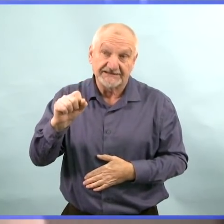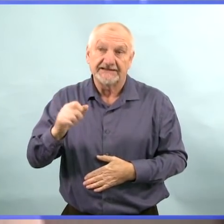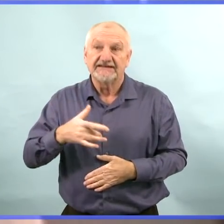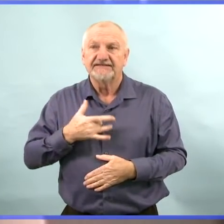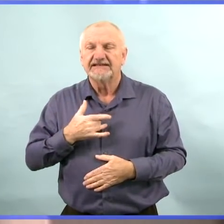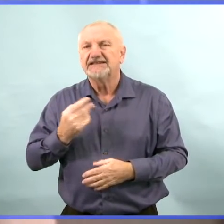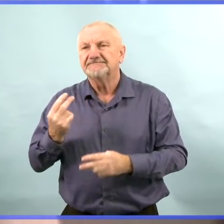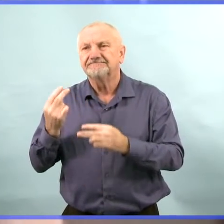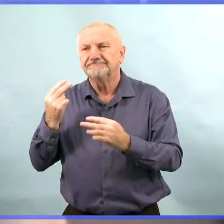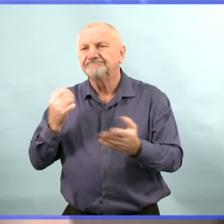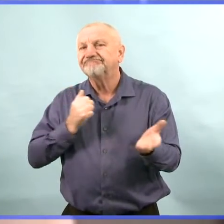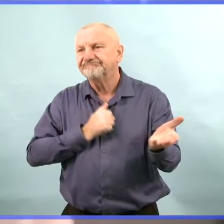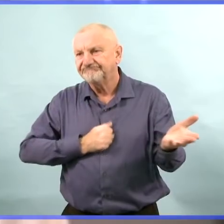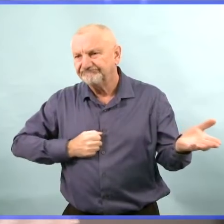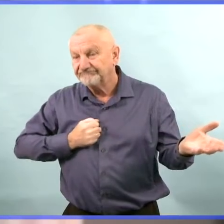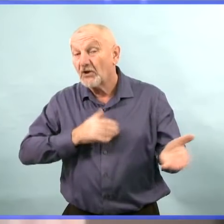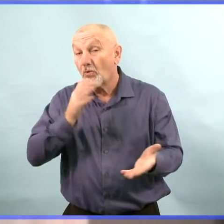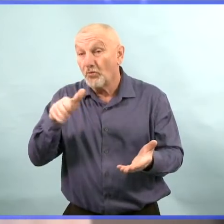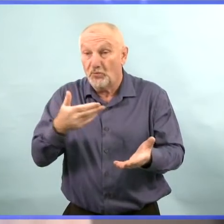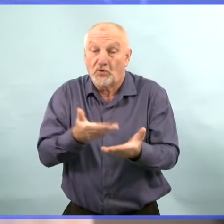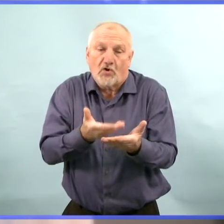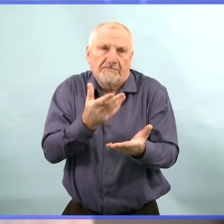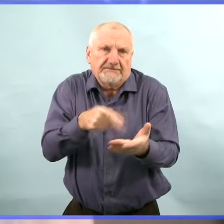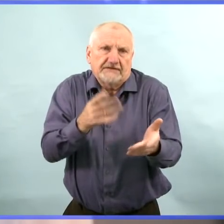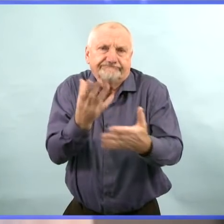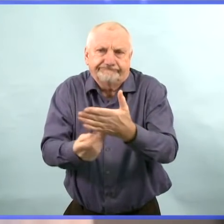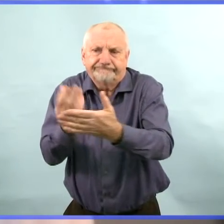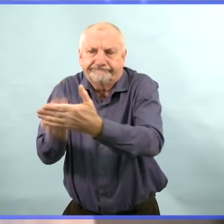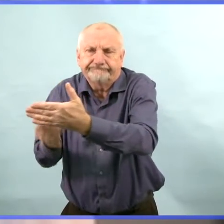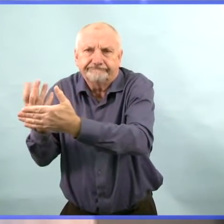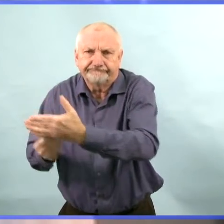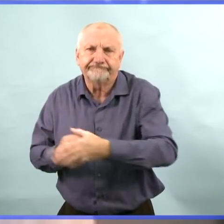we're continuing to advise manitobans to get your flu vaccine